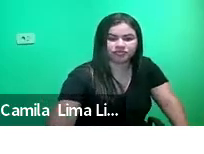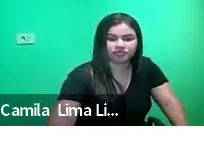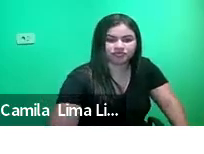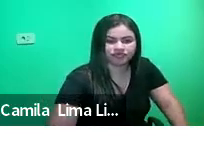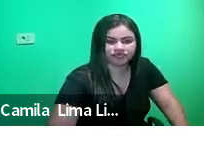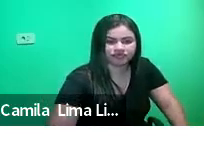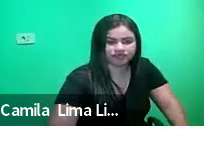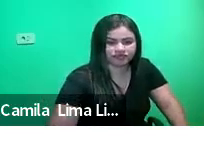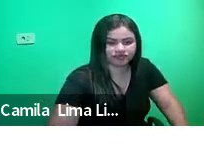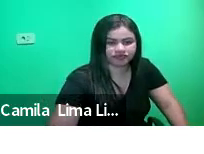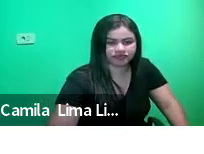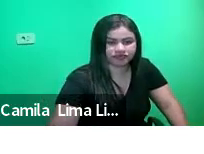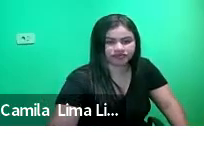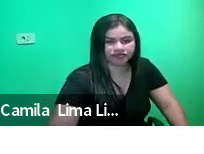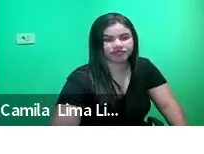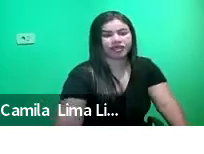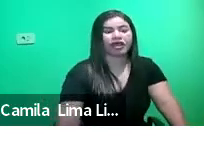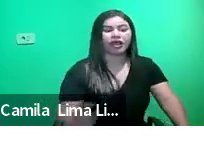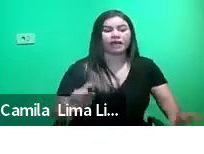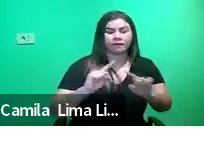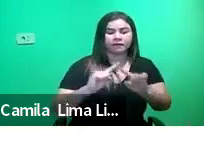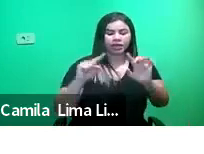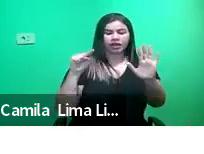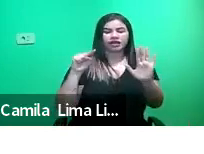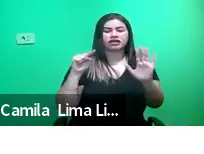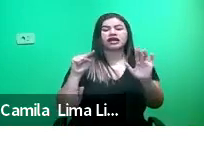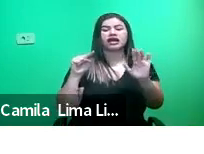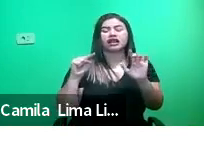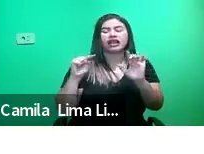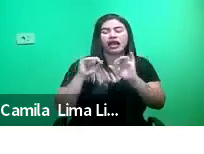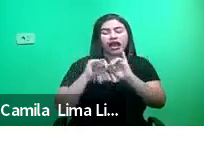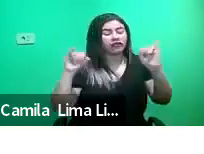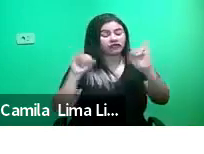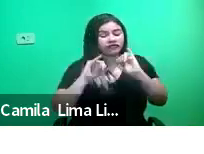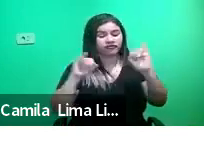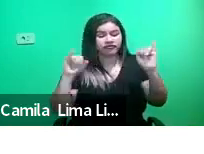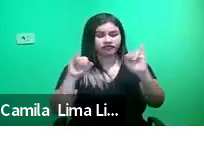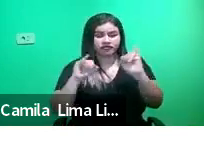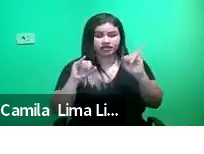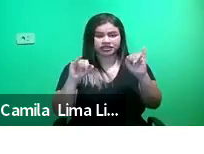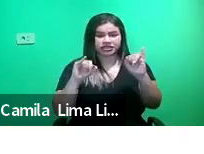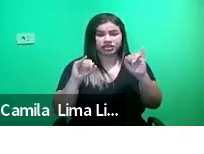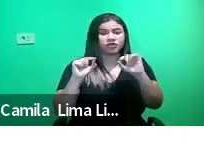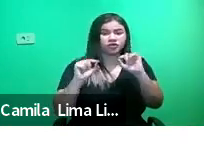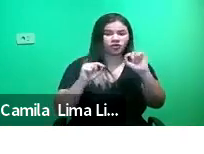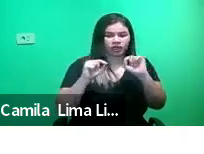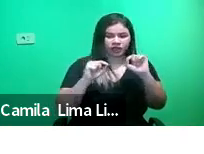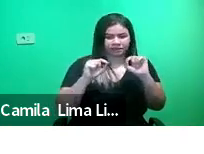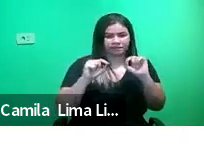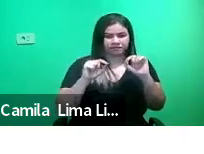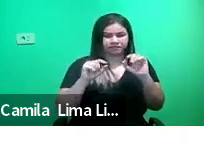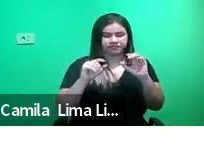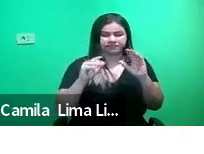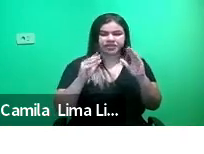e dividing the 2 dividing the 2 forms sorry . sorry. Let me read the first sorry. Let me read the first